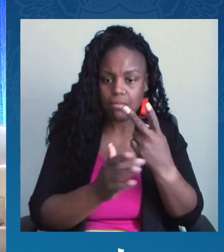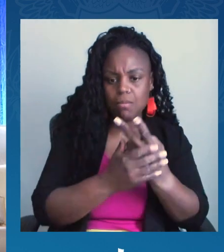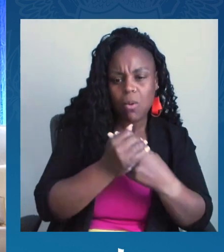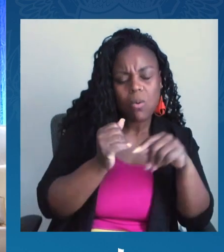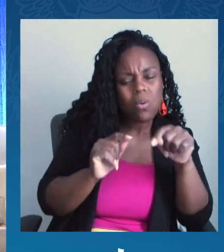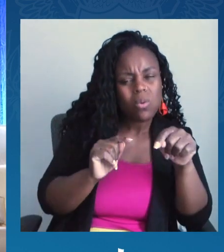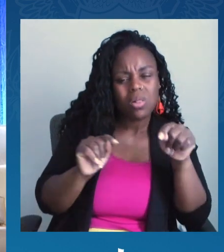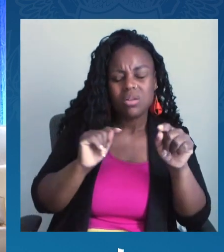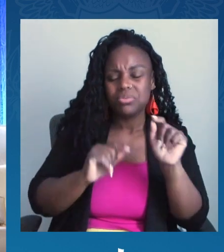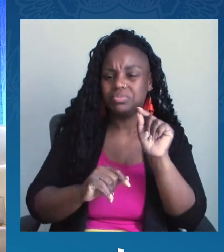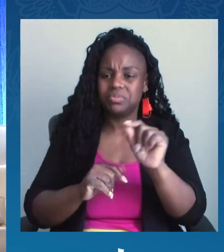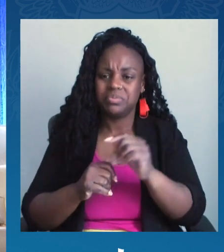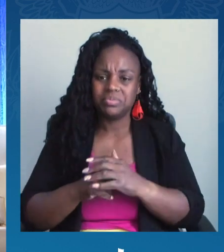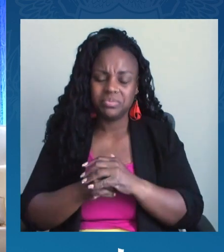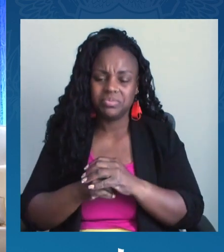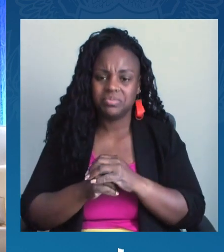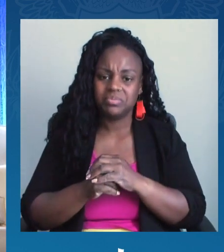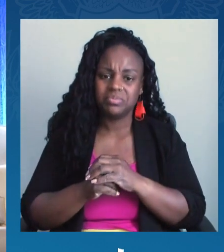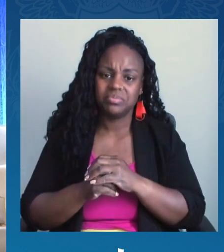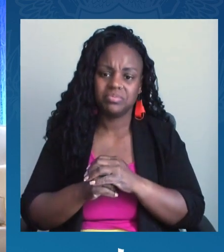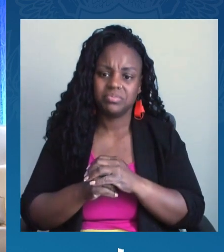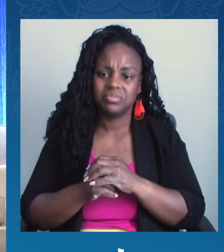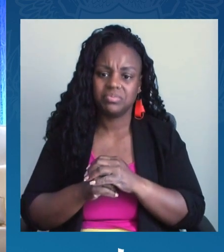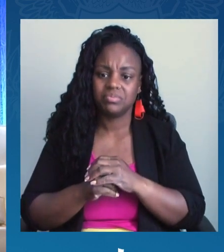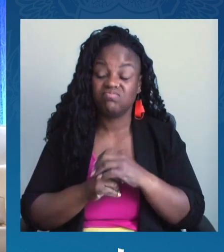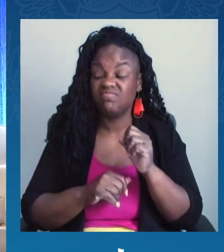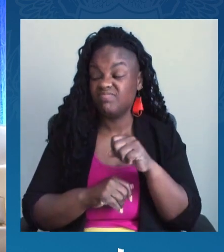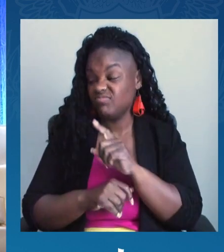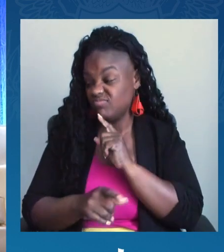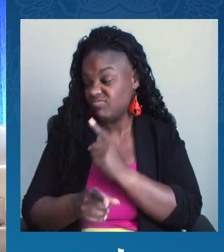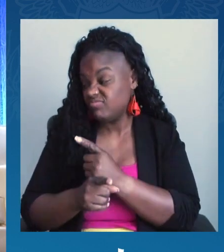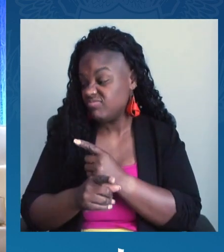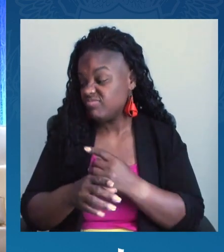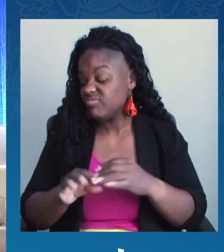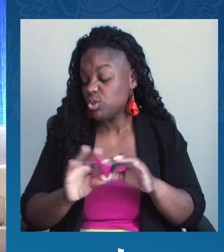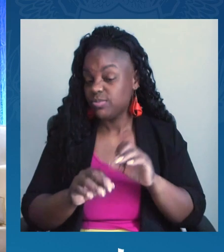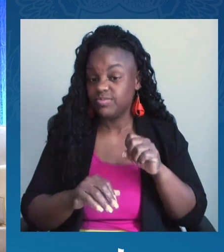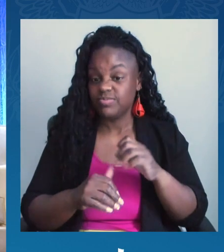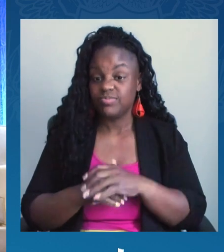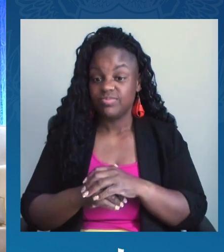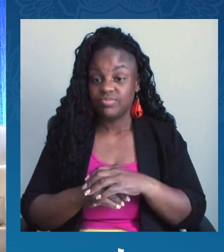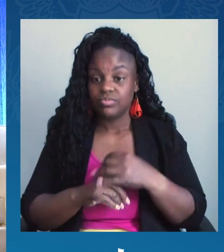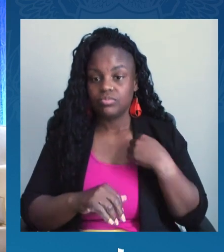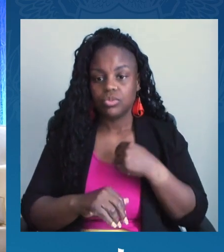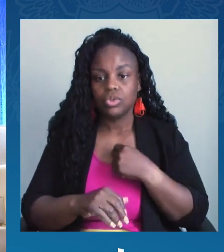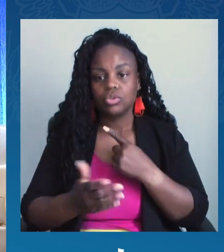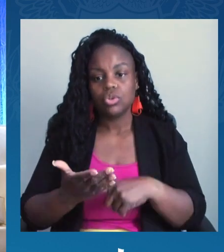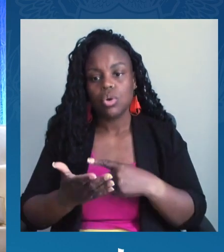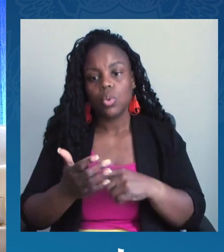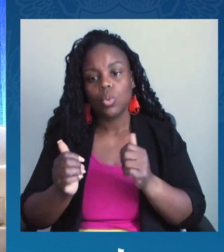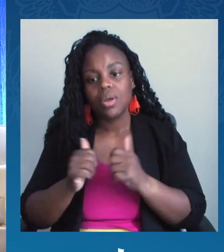Mayor Woodfin: It's really important. As we talk to teachers, as we talk to principals and superintendent of schools across the nation,